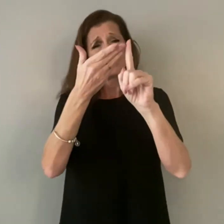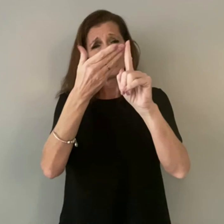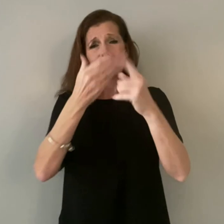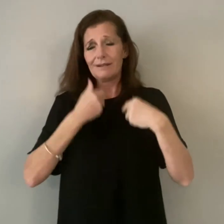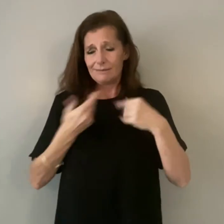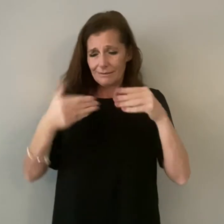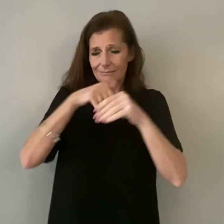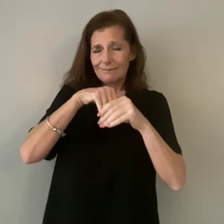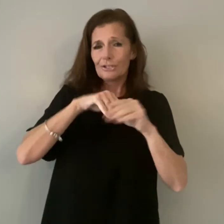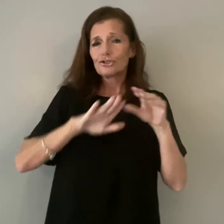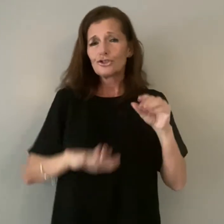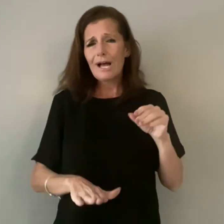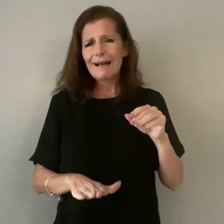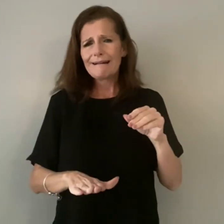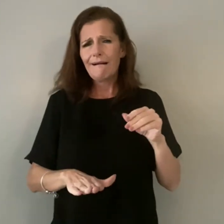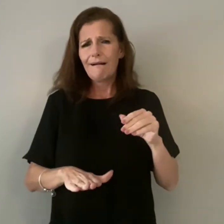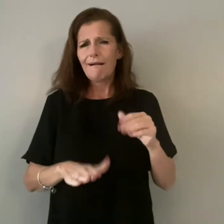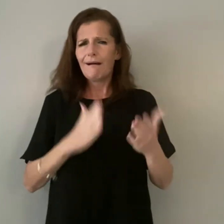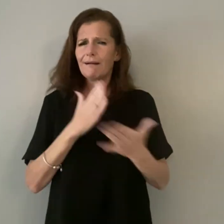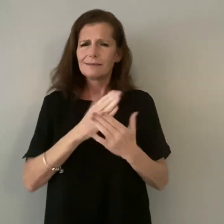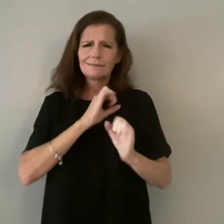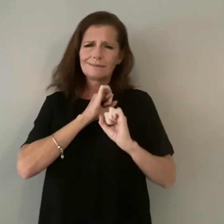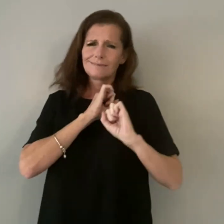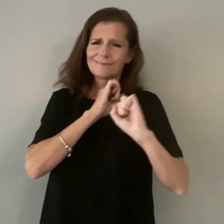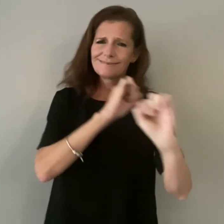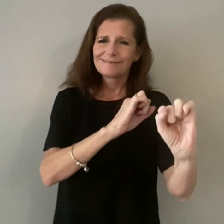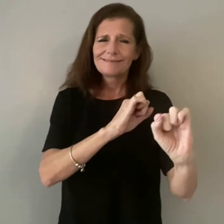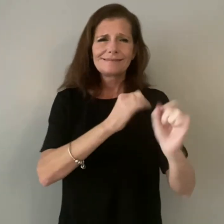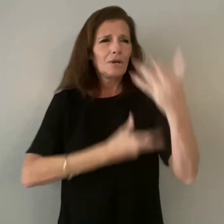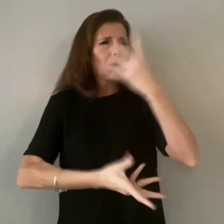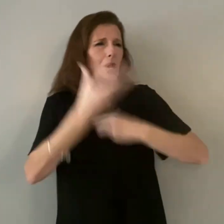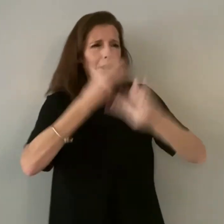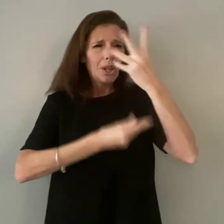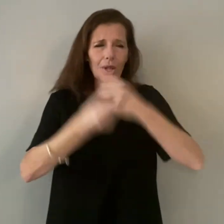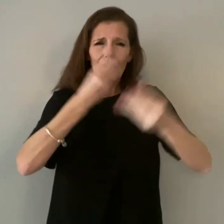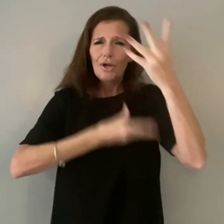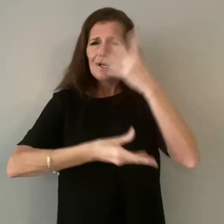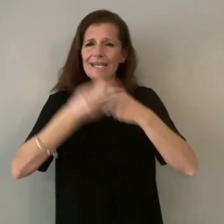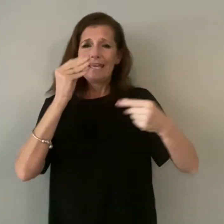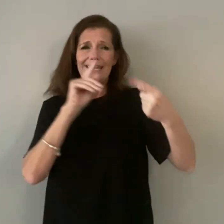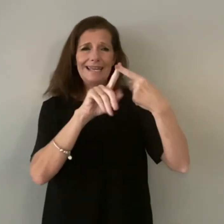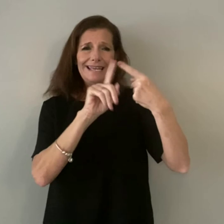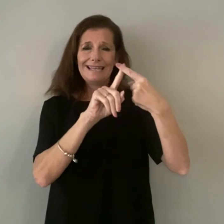Haven't been involved in it as a child, and having had so much learning experiential learning